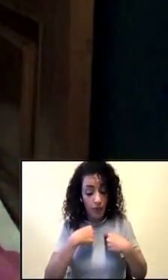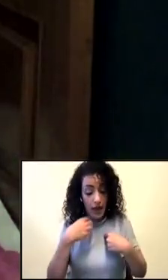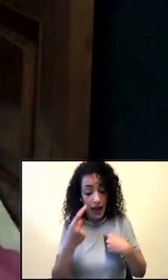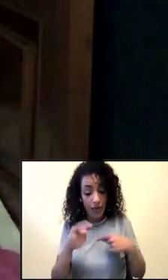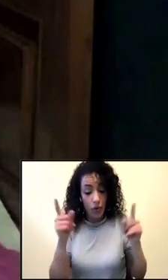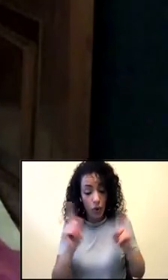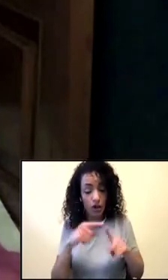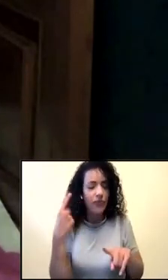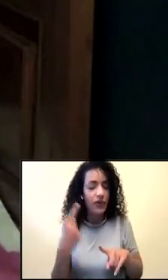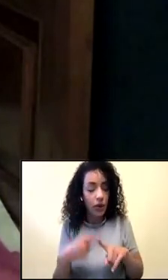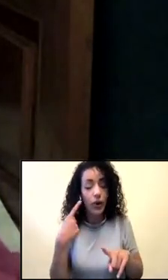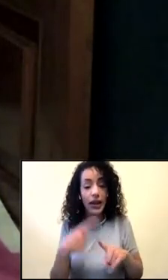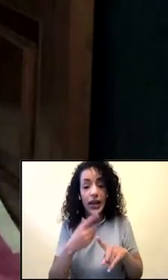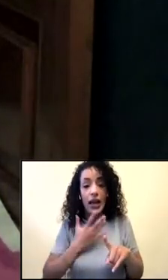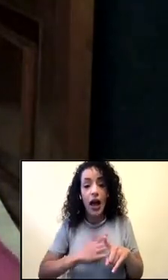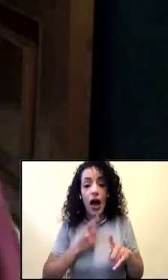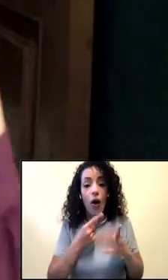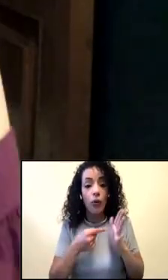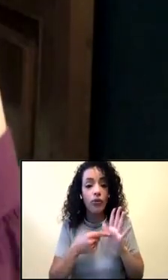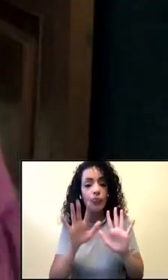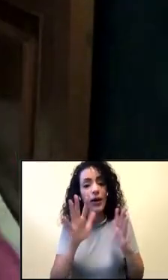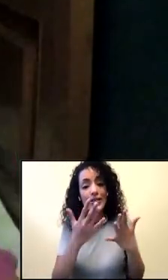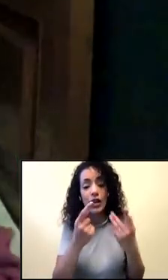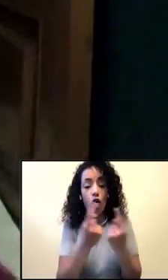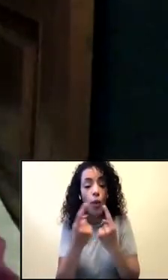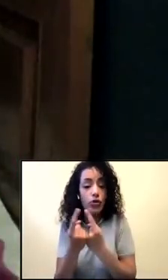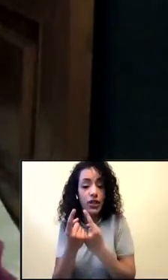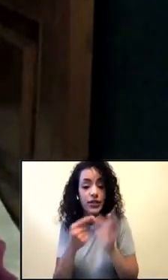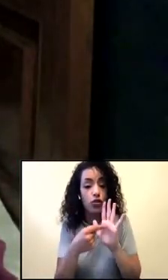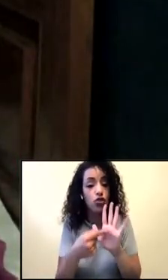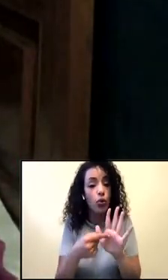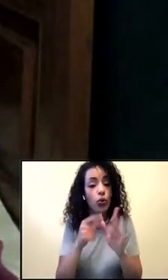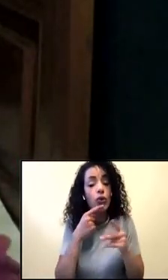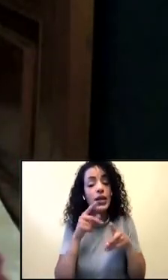want to take you through about 10 objects just to show you the kinds of things that people carried.